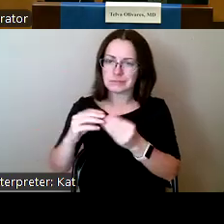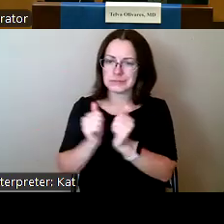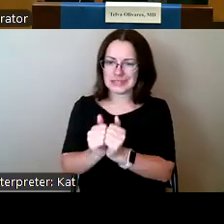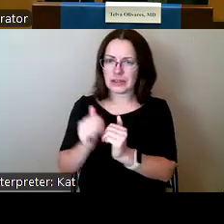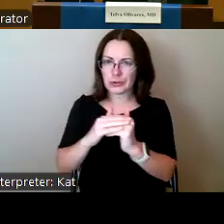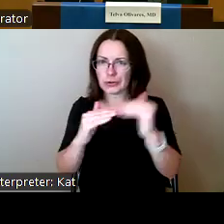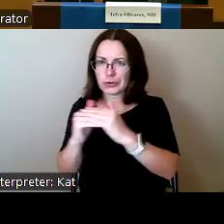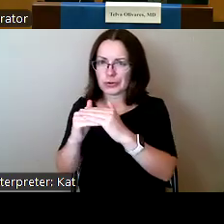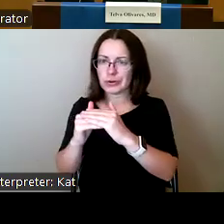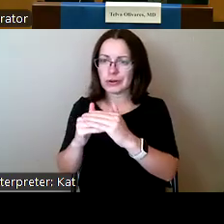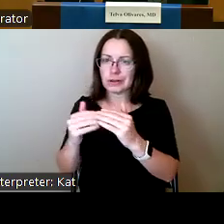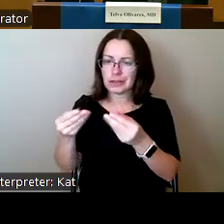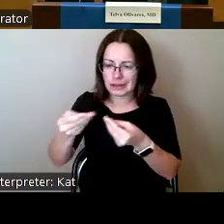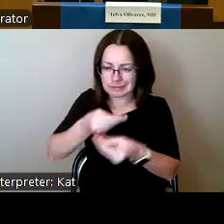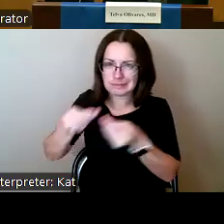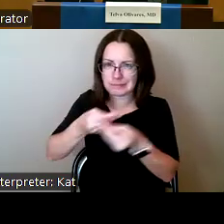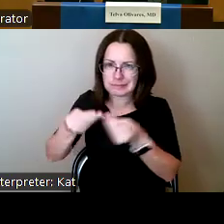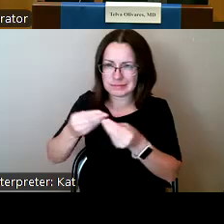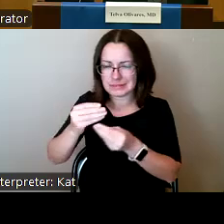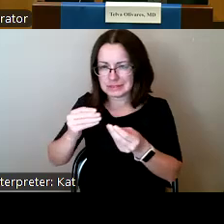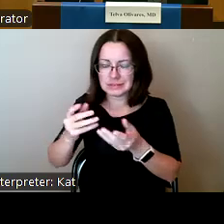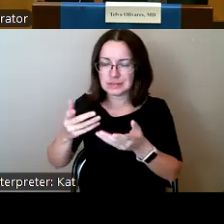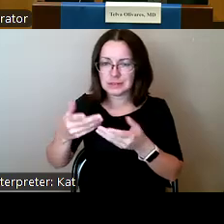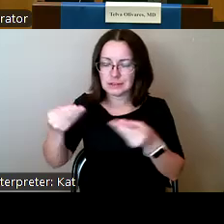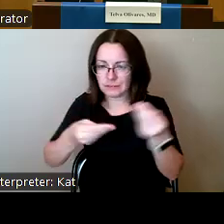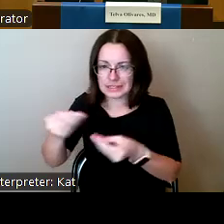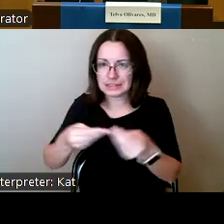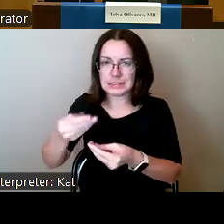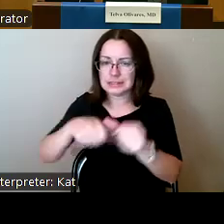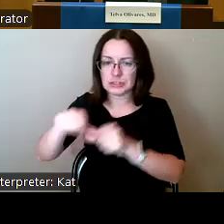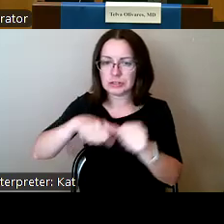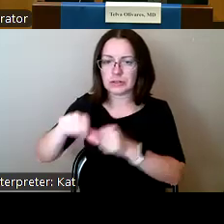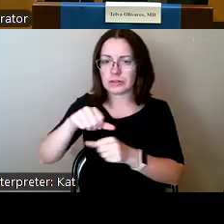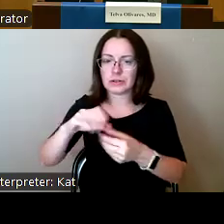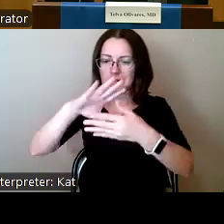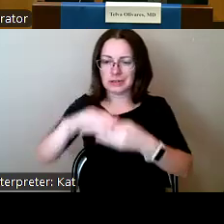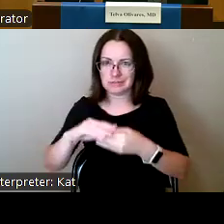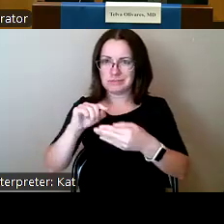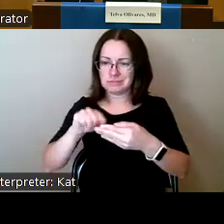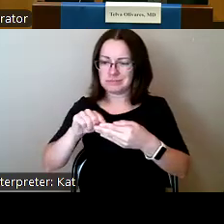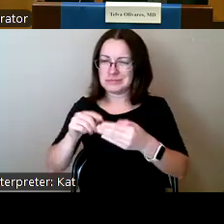between each of those circles where the action is in making an assessment of suicide risk and